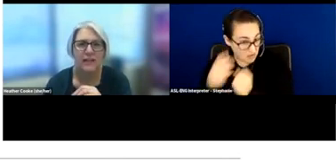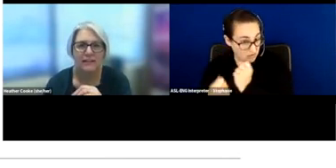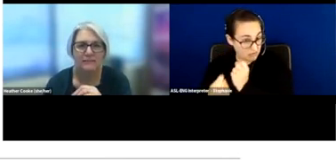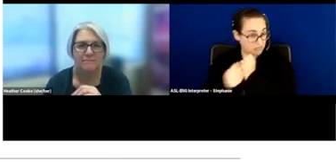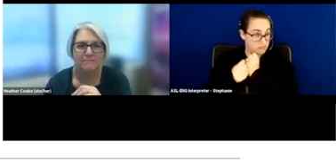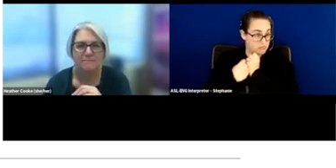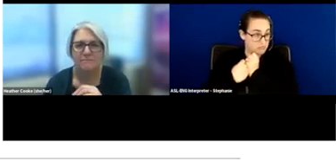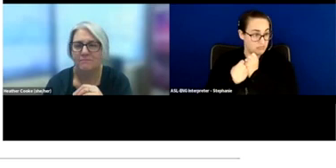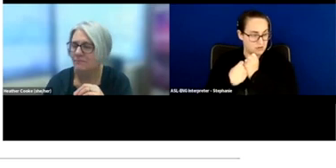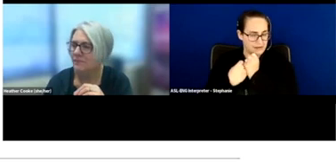nice.